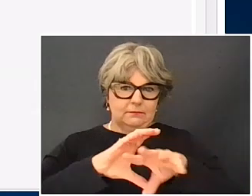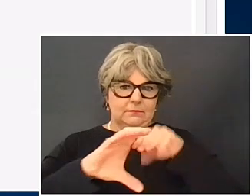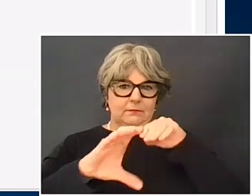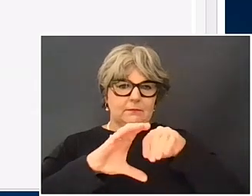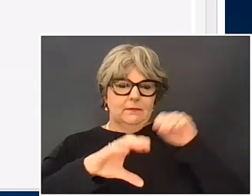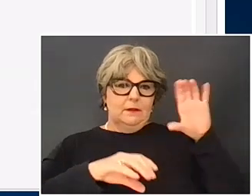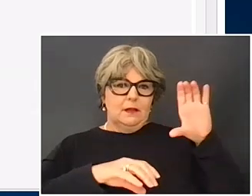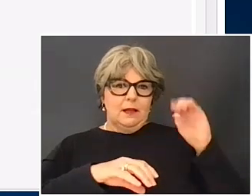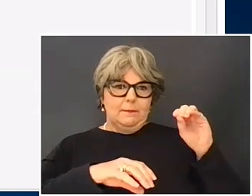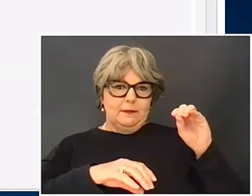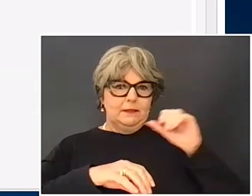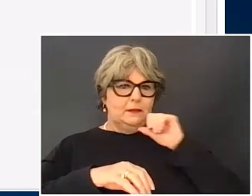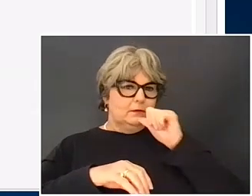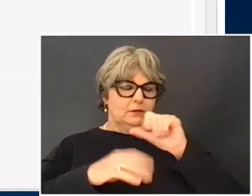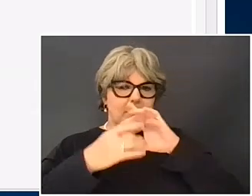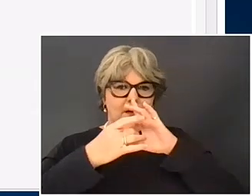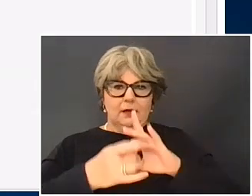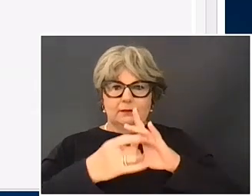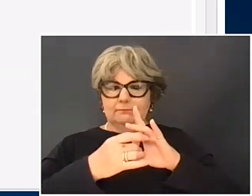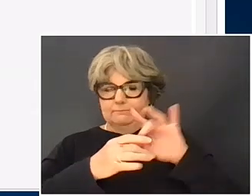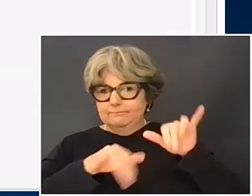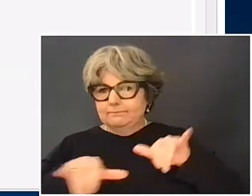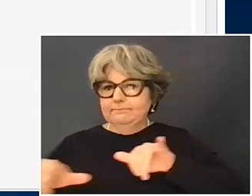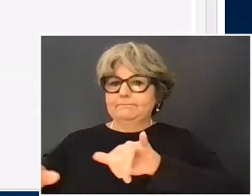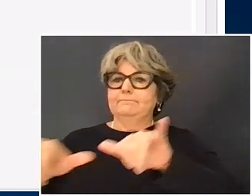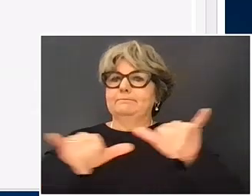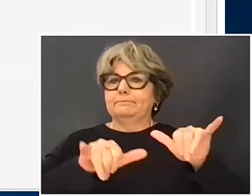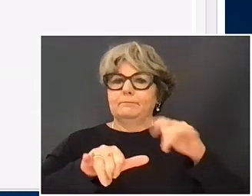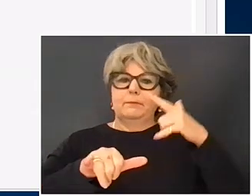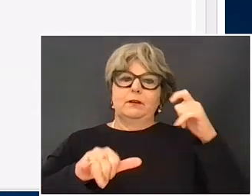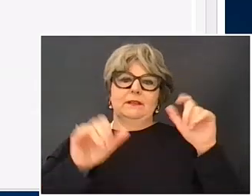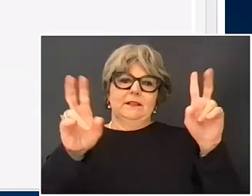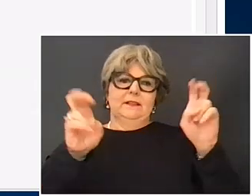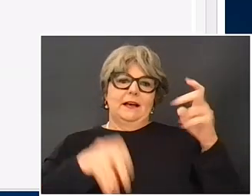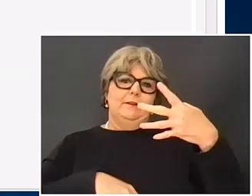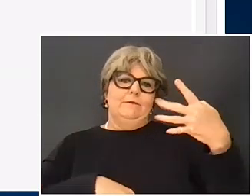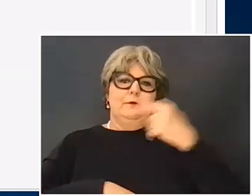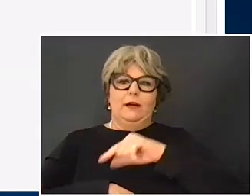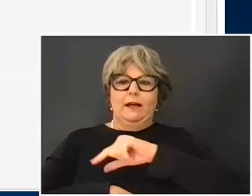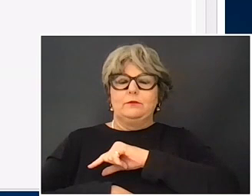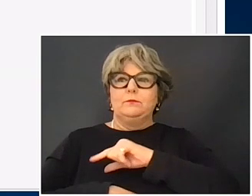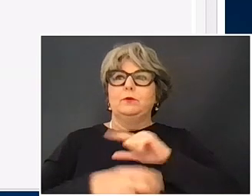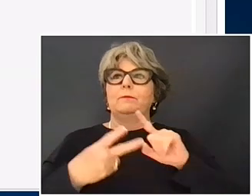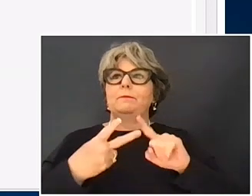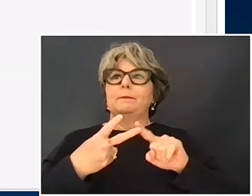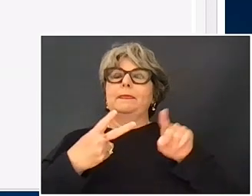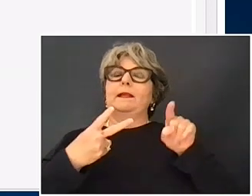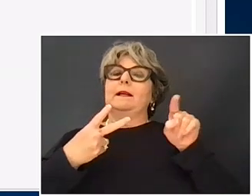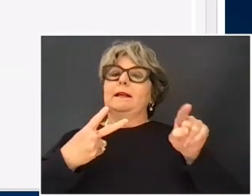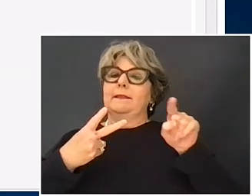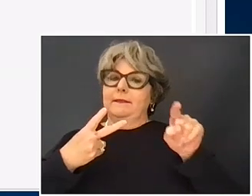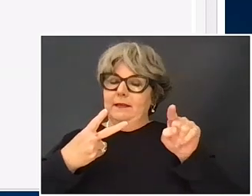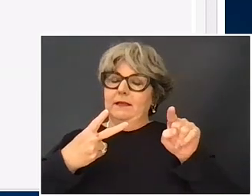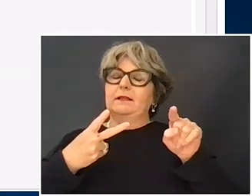aren't subject to the same standards because they're not Title IV eligible. And this raises risks for, consumers.